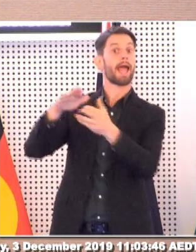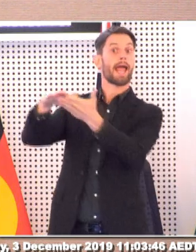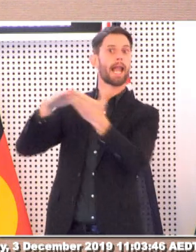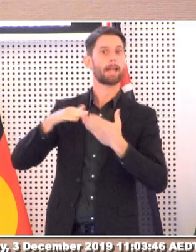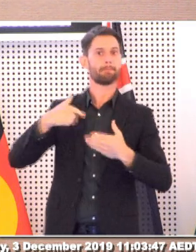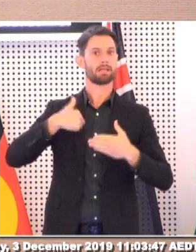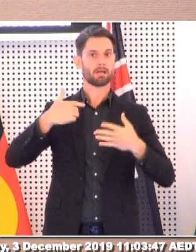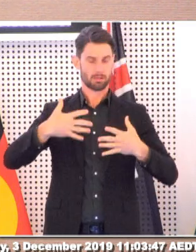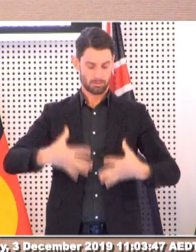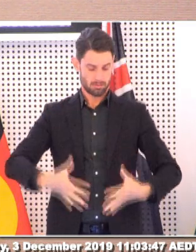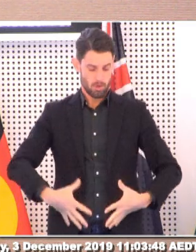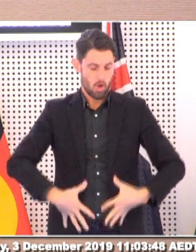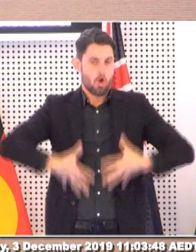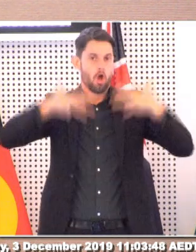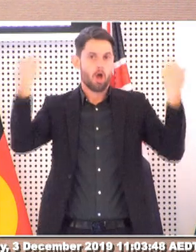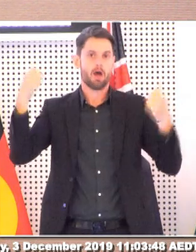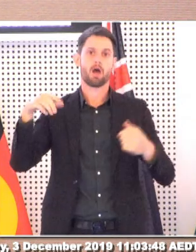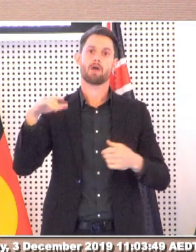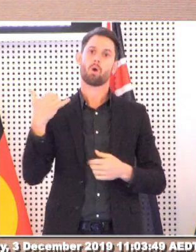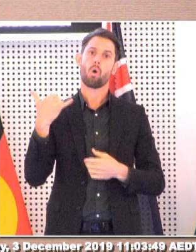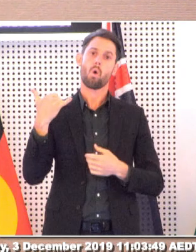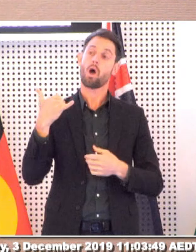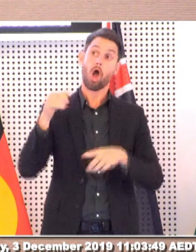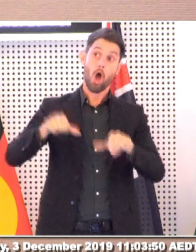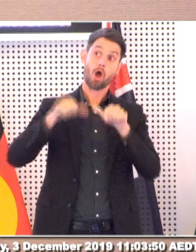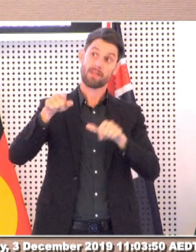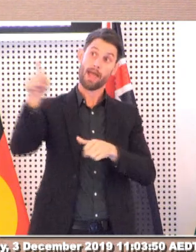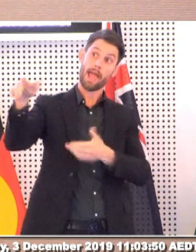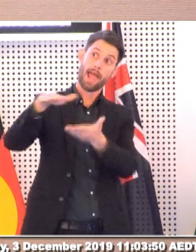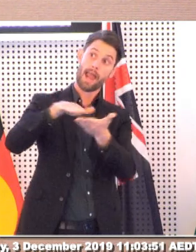and it’s okay for the staff member to hang around in the toilet while you’re there, and it’s okay for the staff member